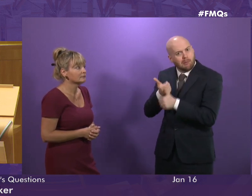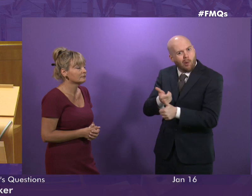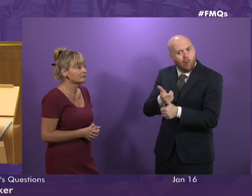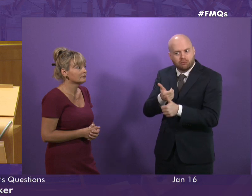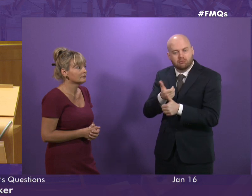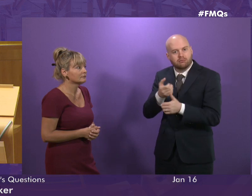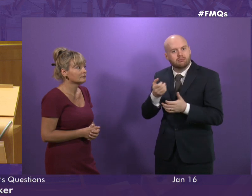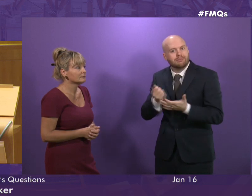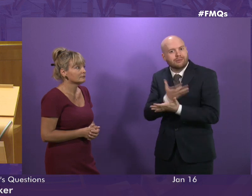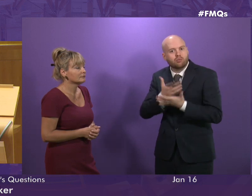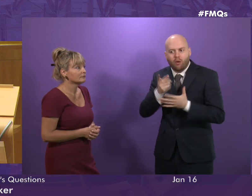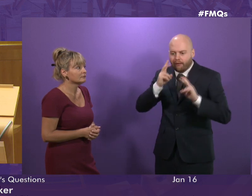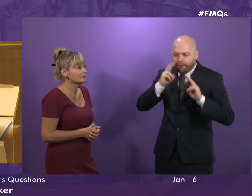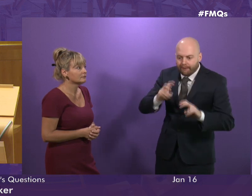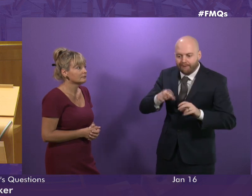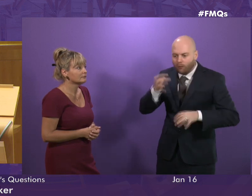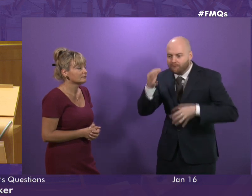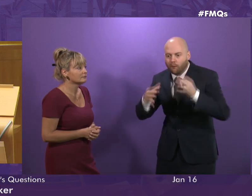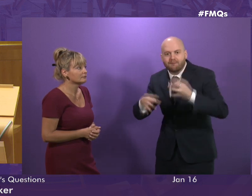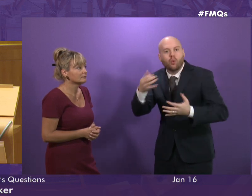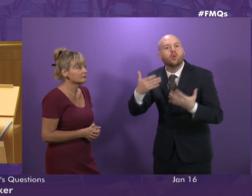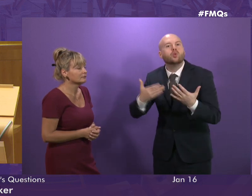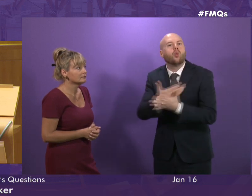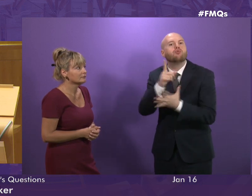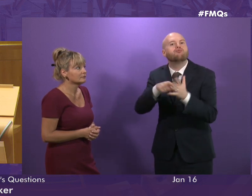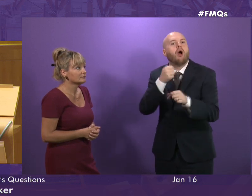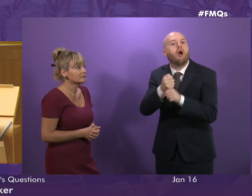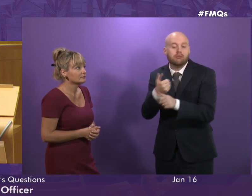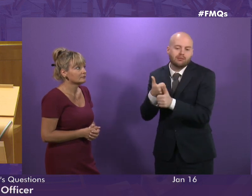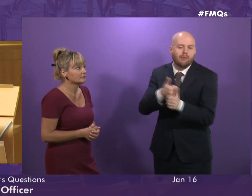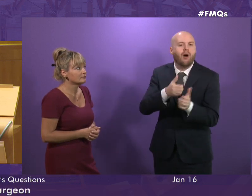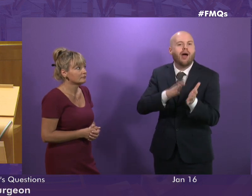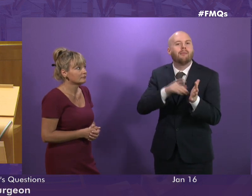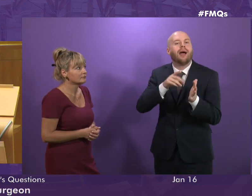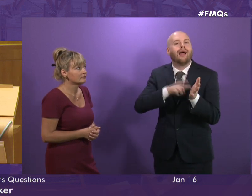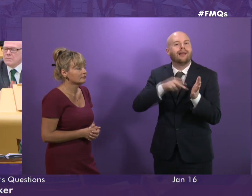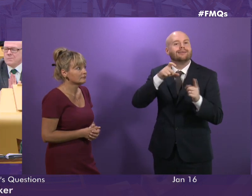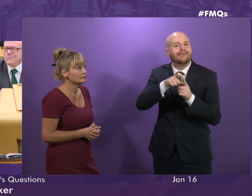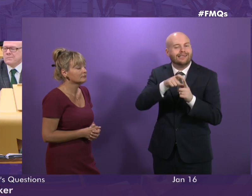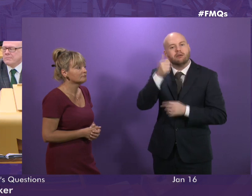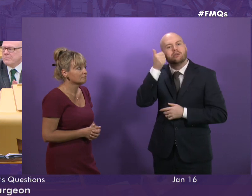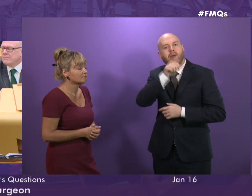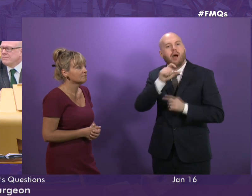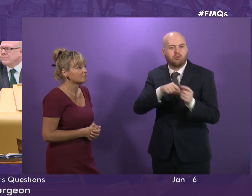drugs to trial through the MND-SMART programme?